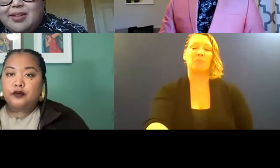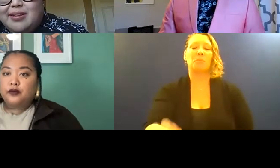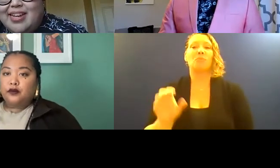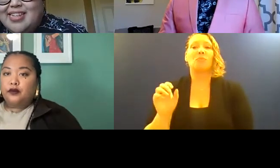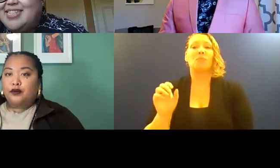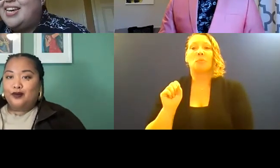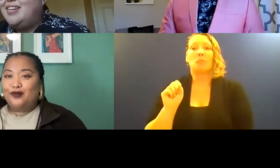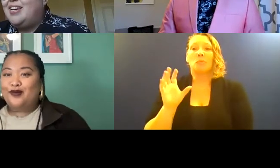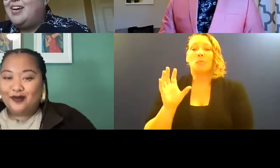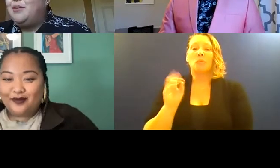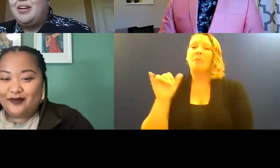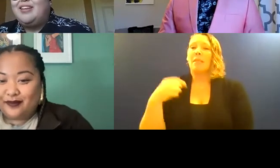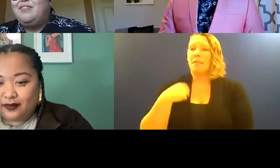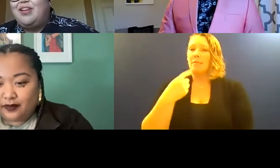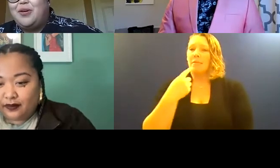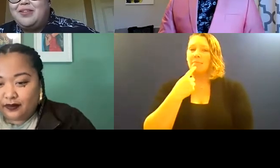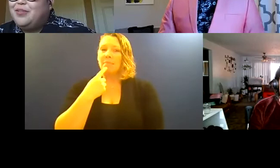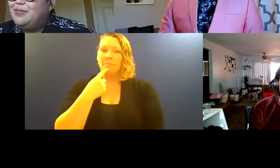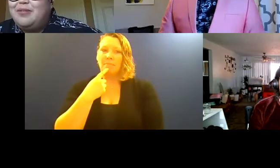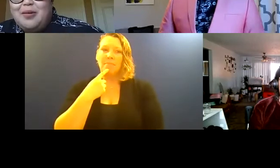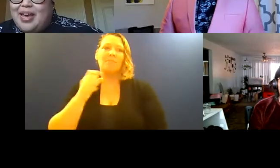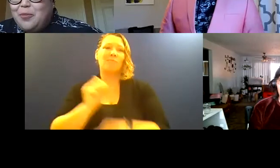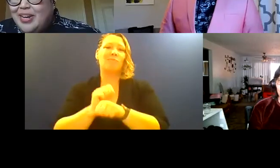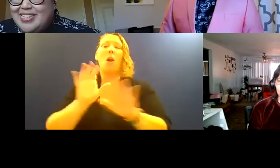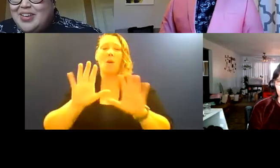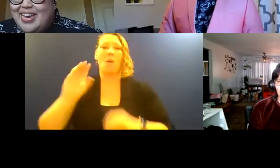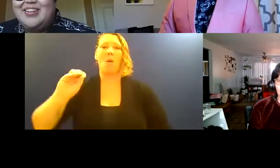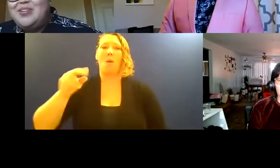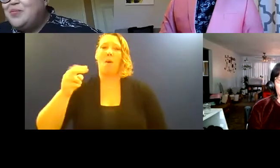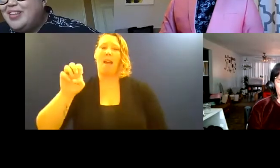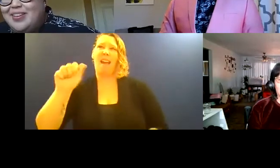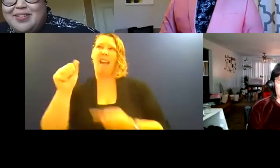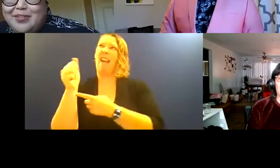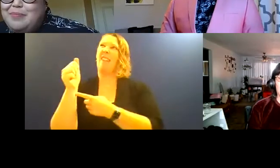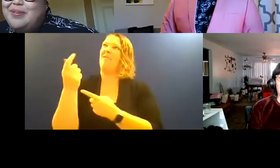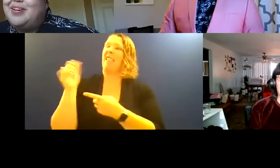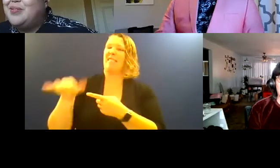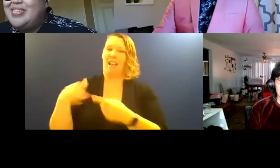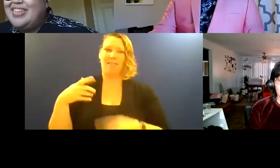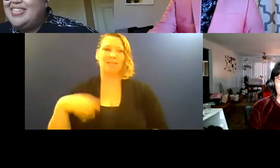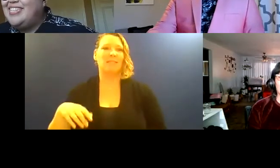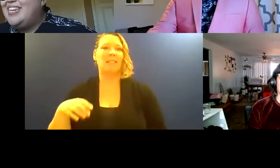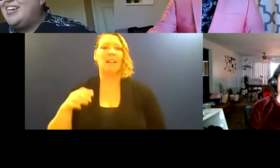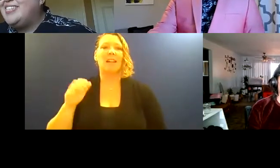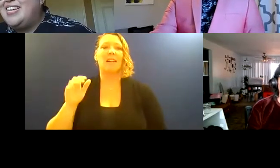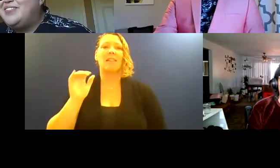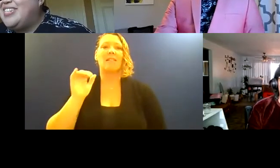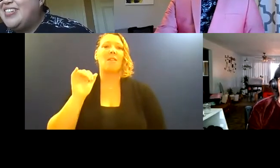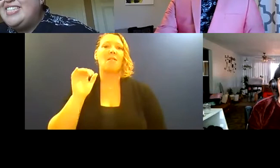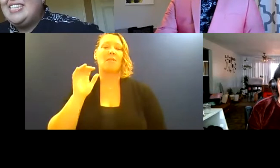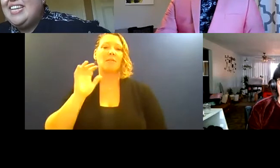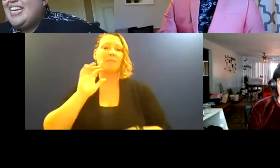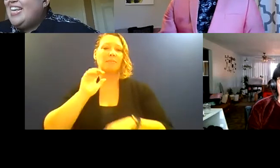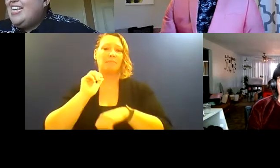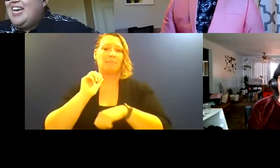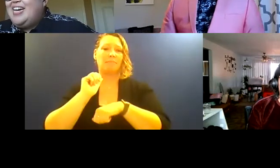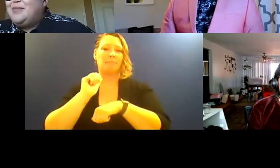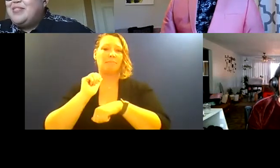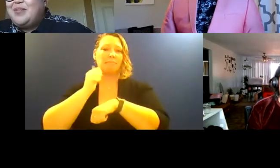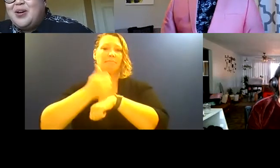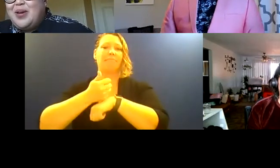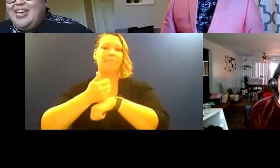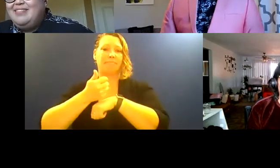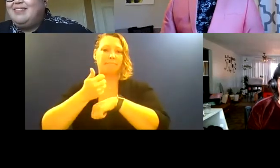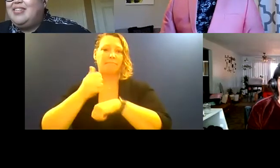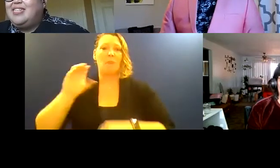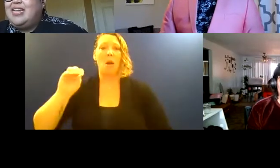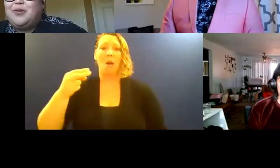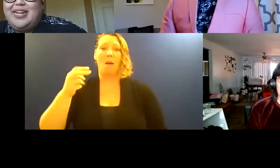So, as I said, I work for... the Oregon, so OHEA what is OHEA? We're the group hosting this set of series.